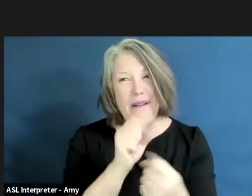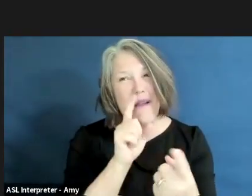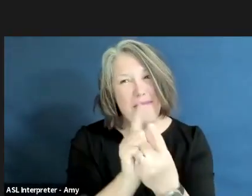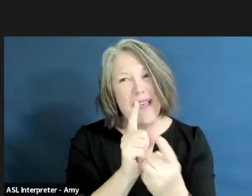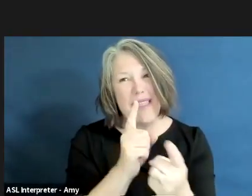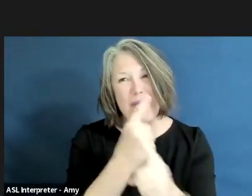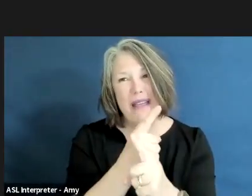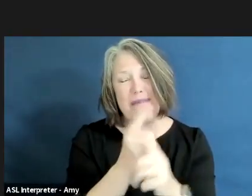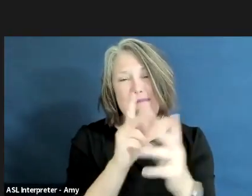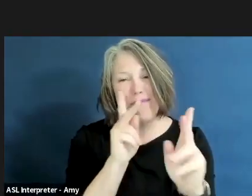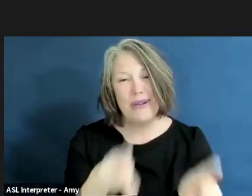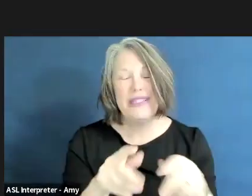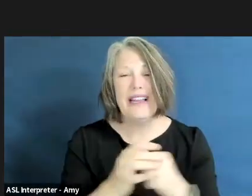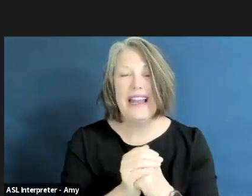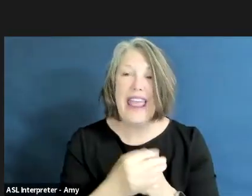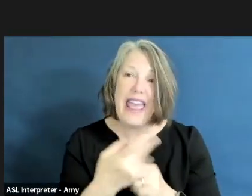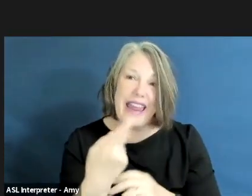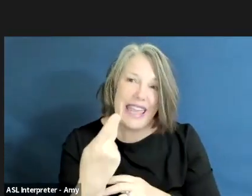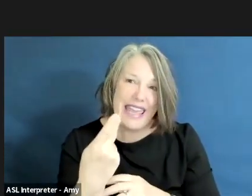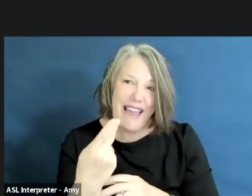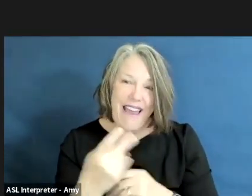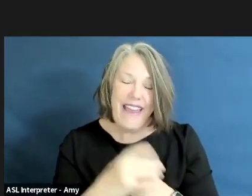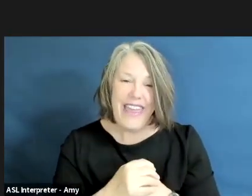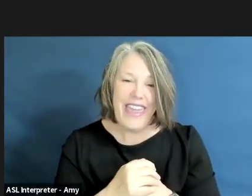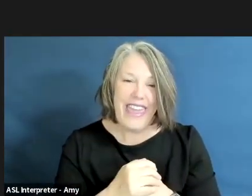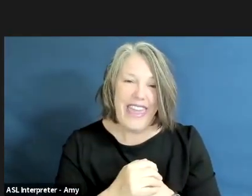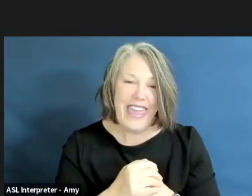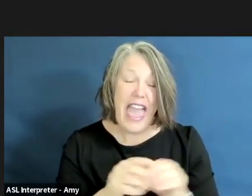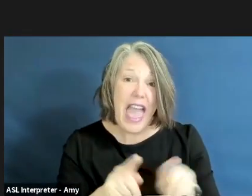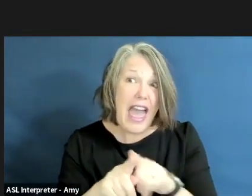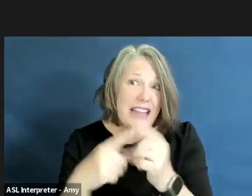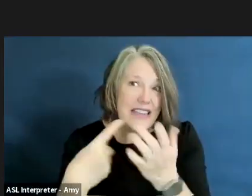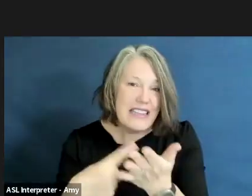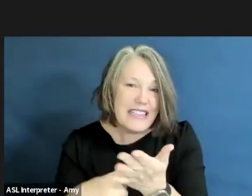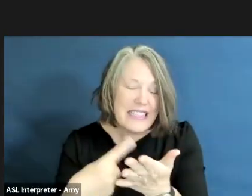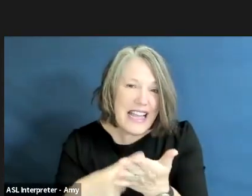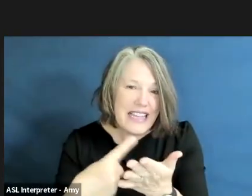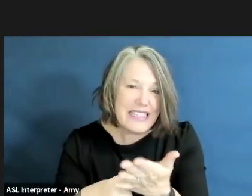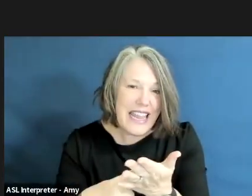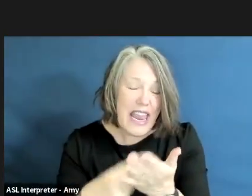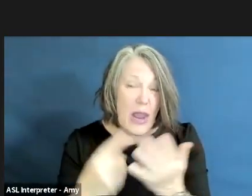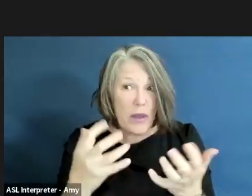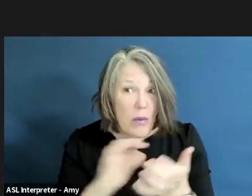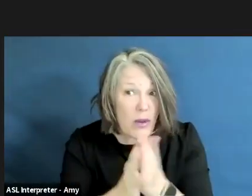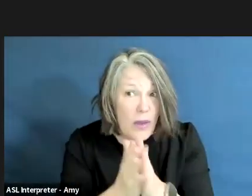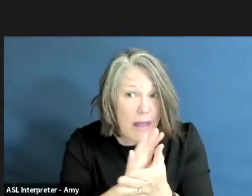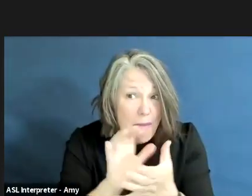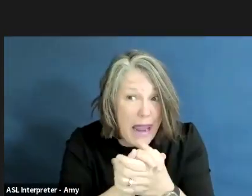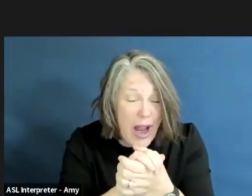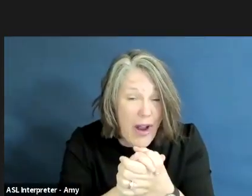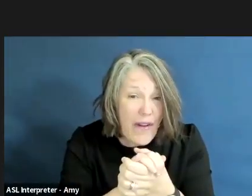And he and I, as we were discussing, if we want to get married? We had the discussion,